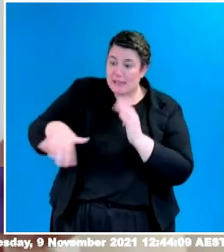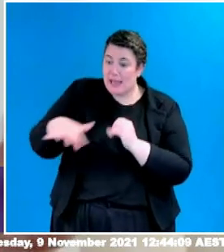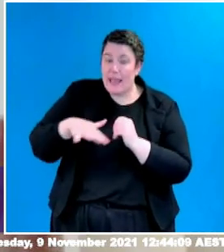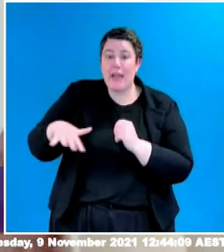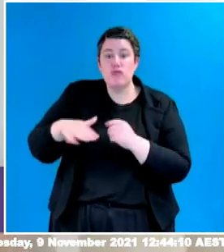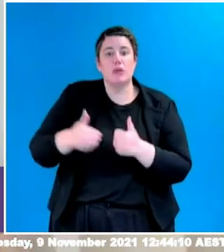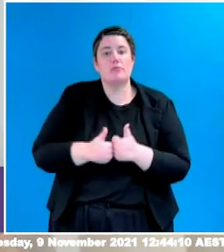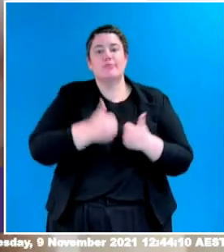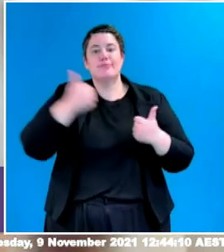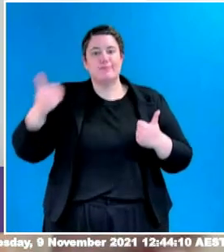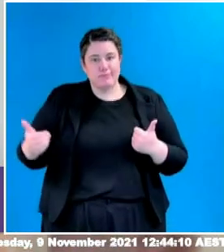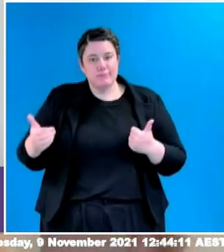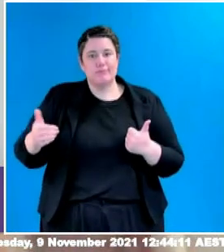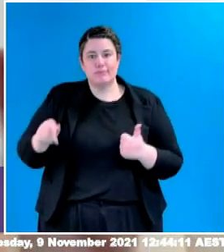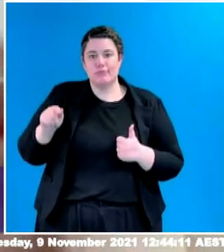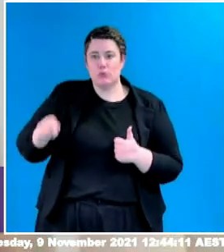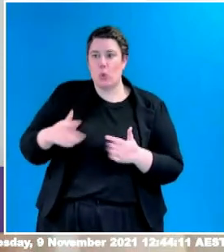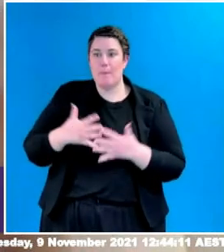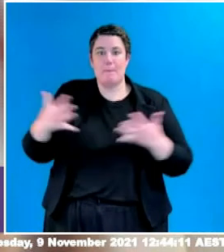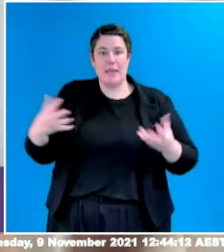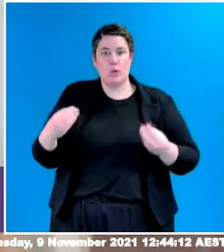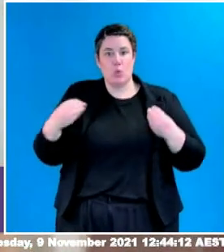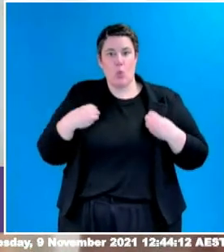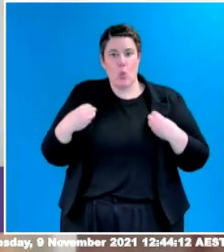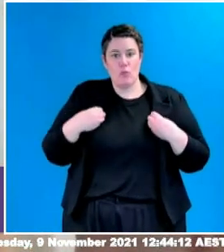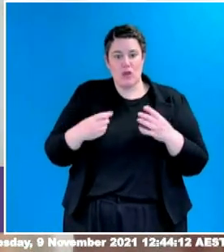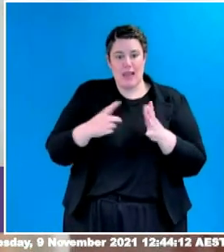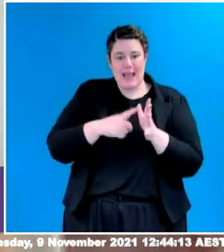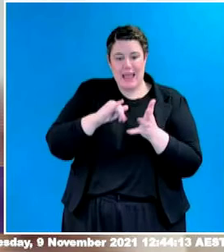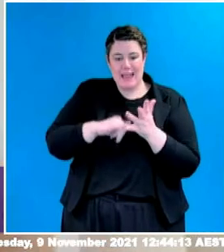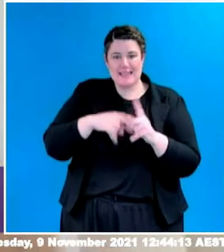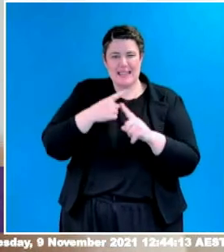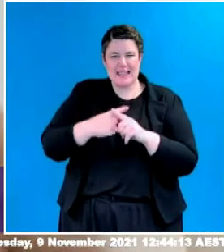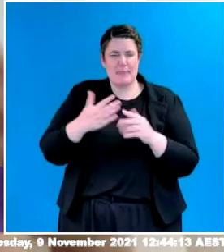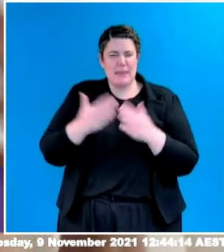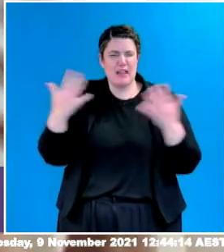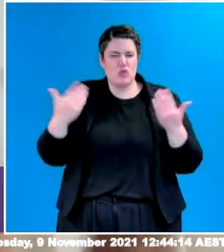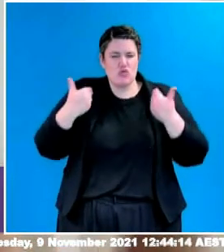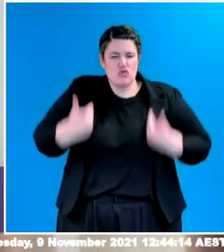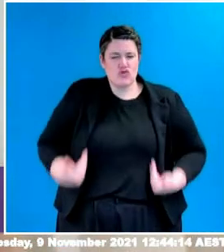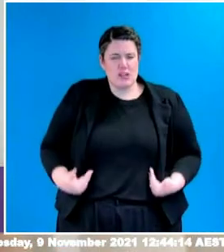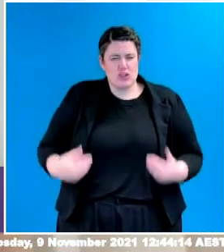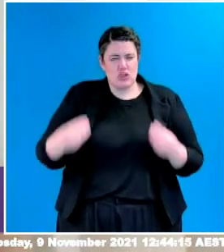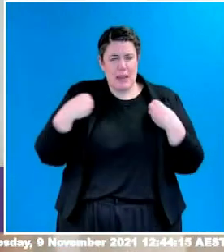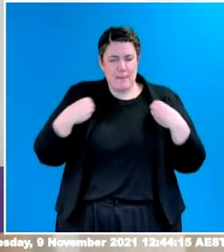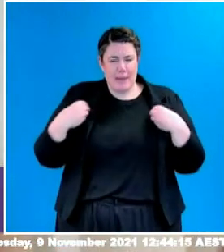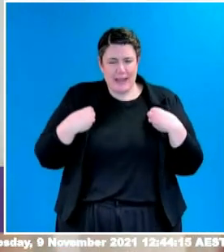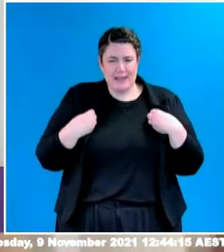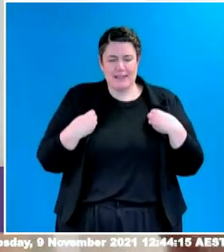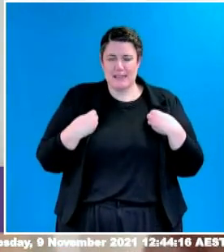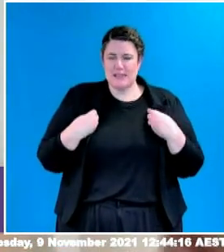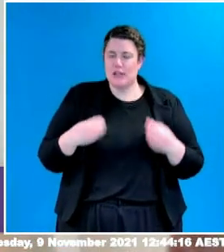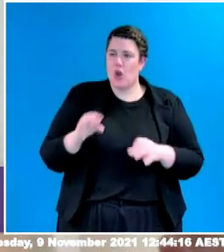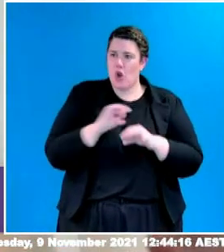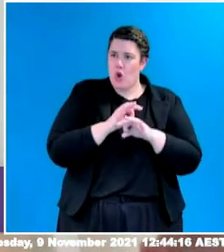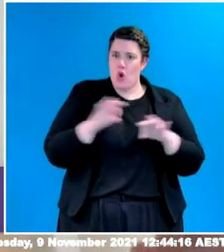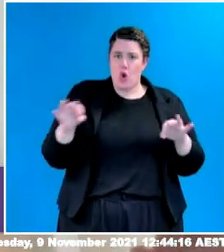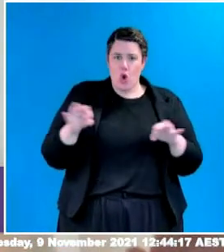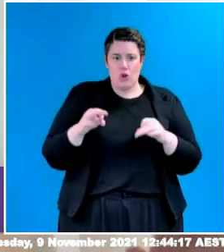So the big corporates, the ASX companies, non-disability relevant